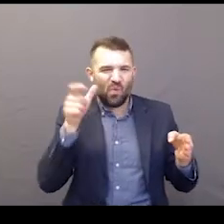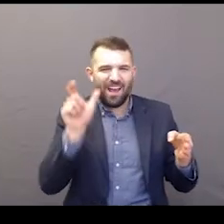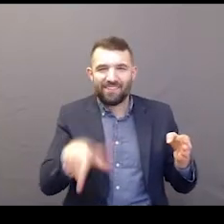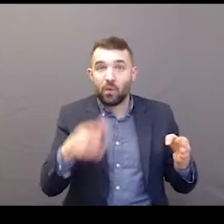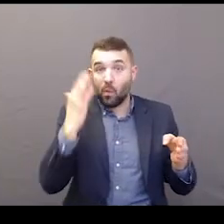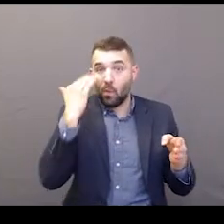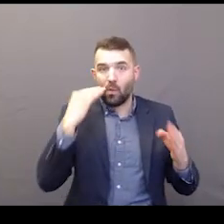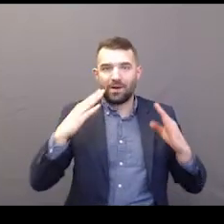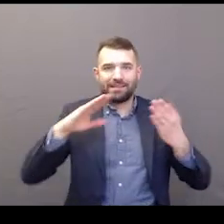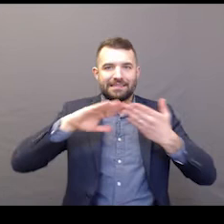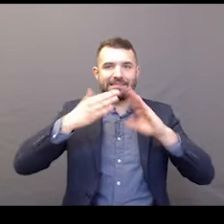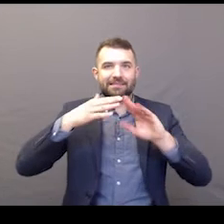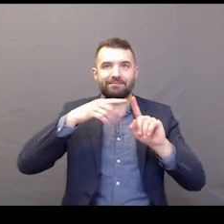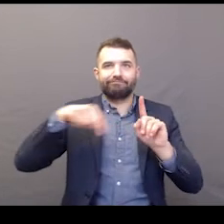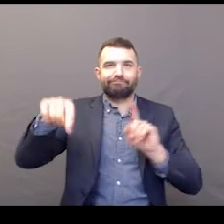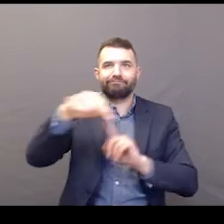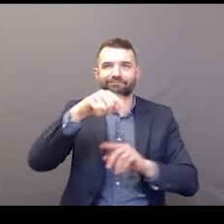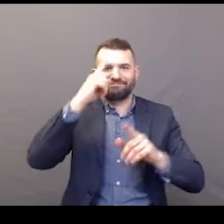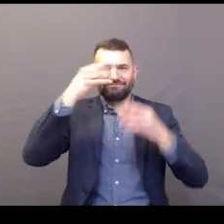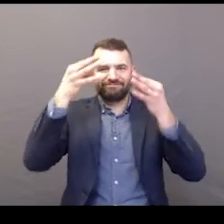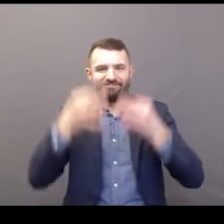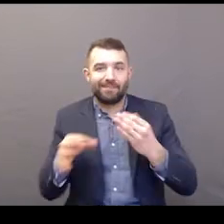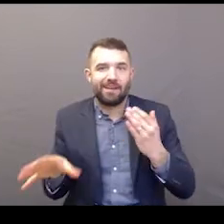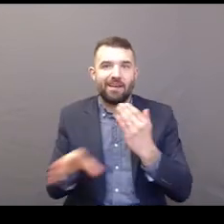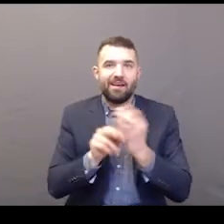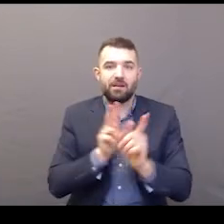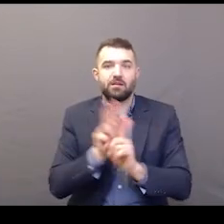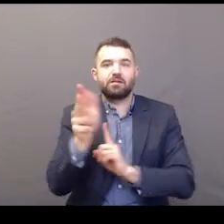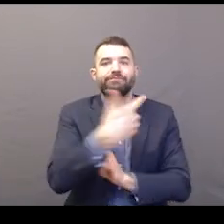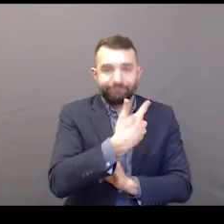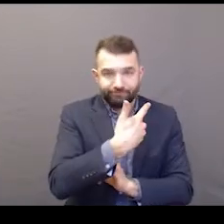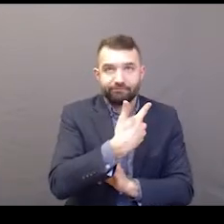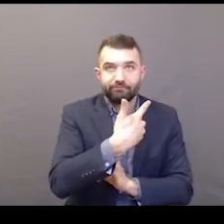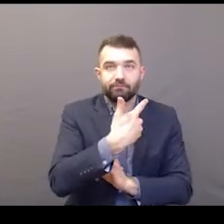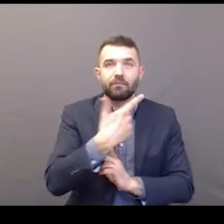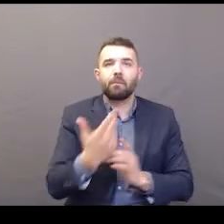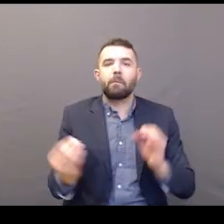planned roundabout is expected to improve traffic flow at 145th and 5th.